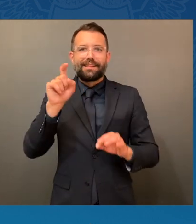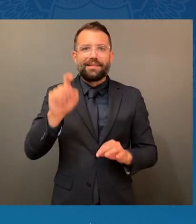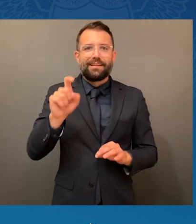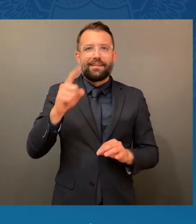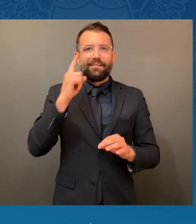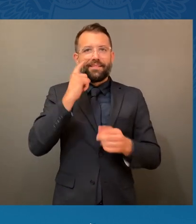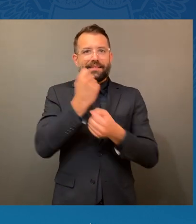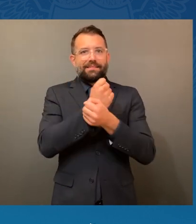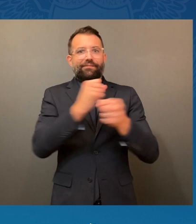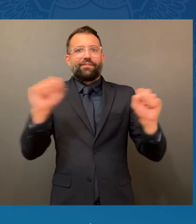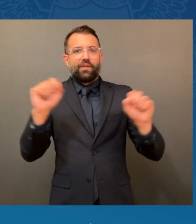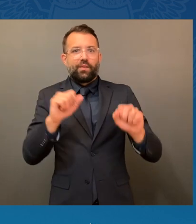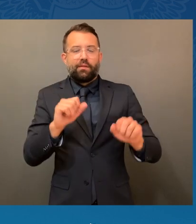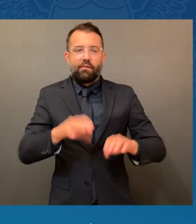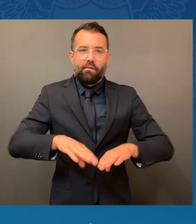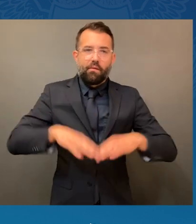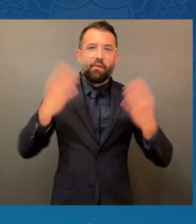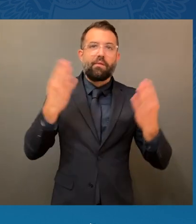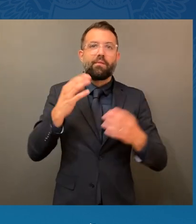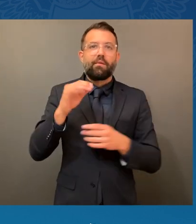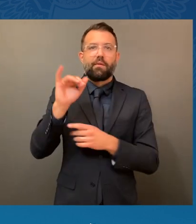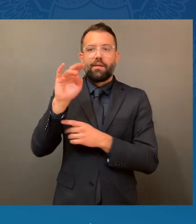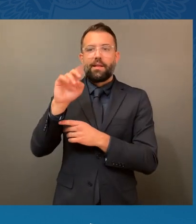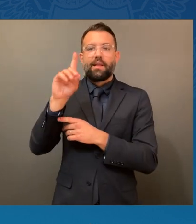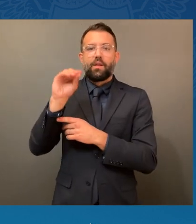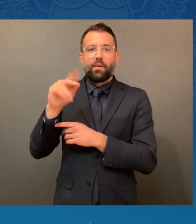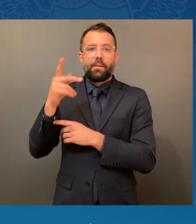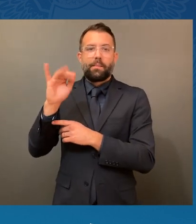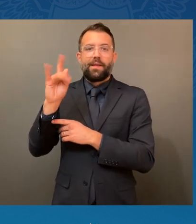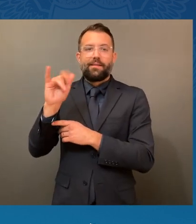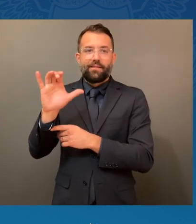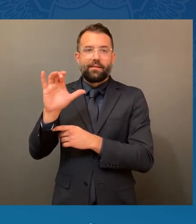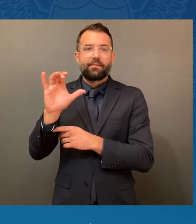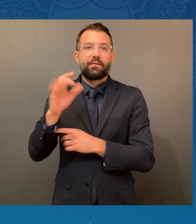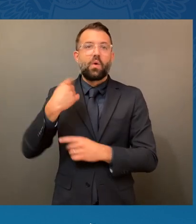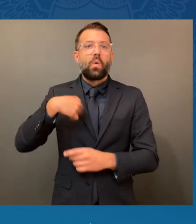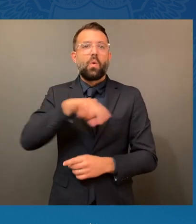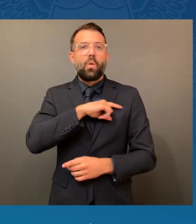And we will continue to fly, sail,